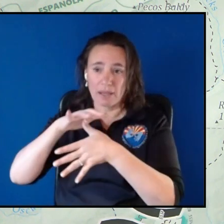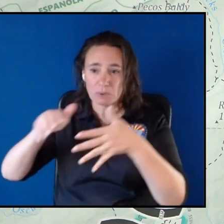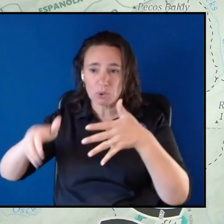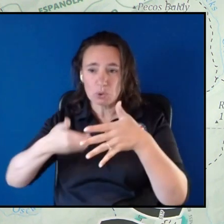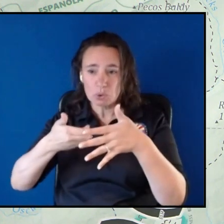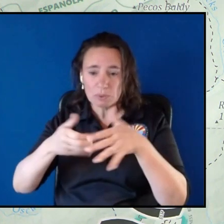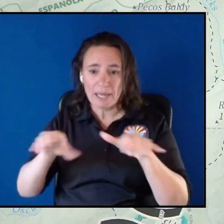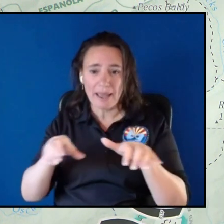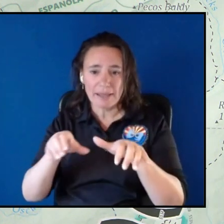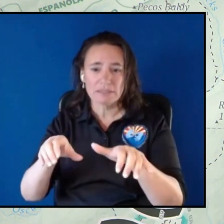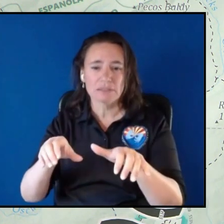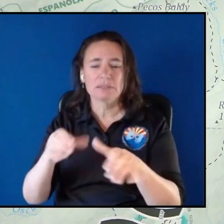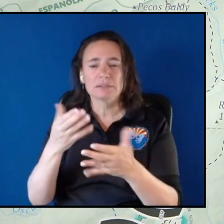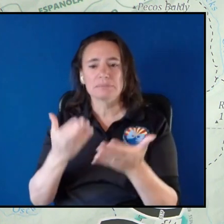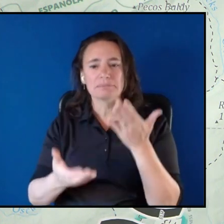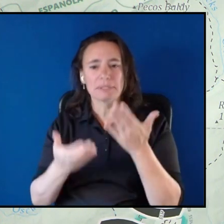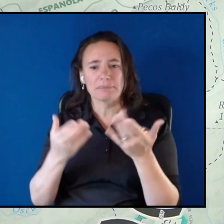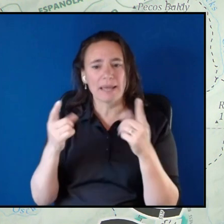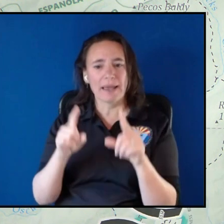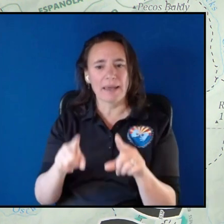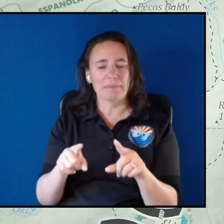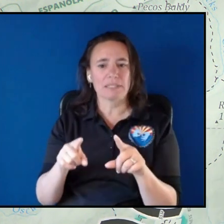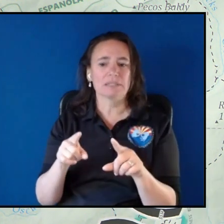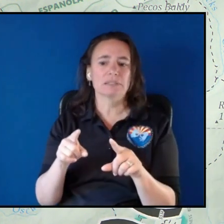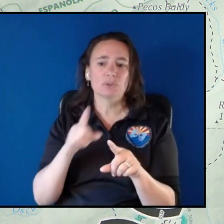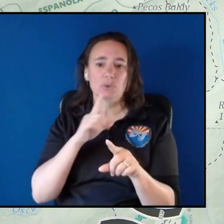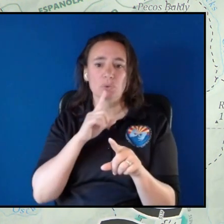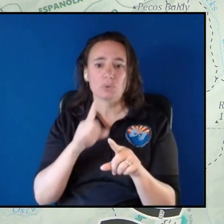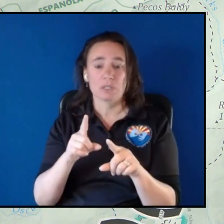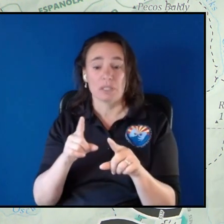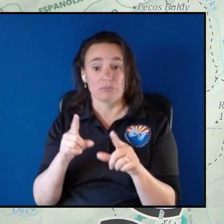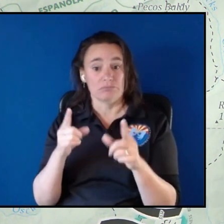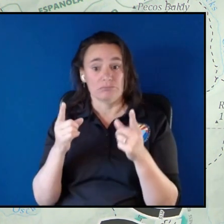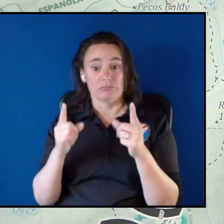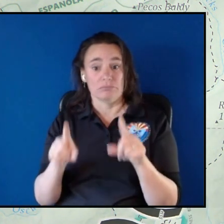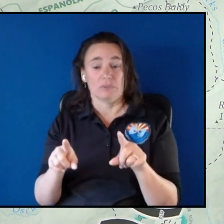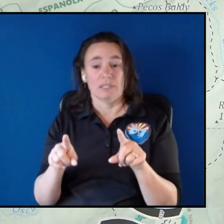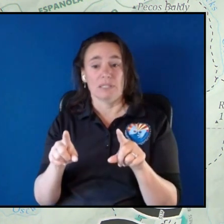occurring back up in there and basically what we've got going on is we're trying to slow that fire's edge down as it